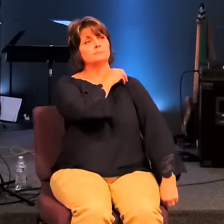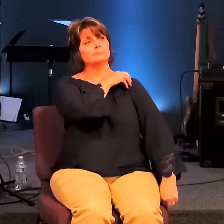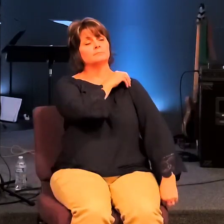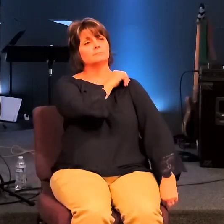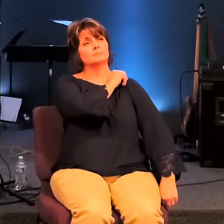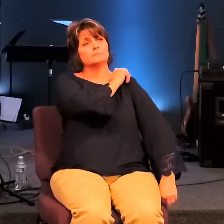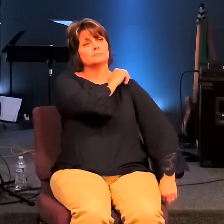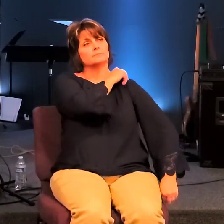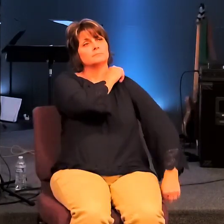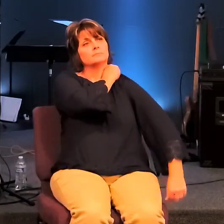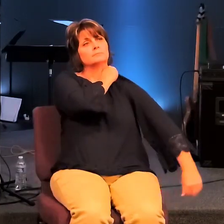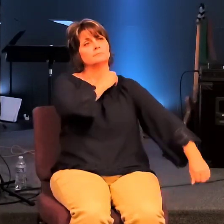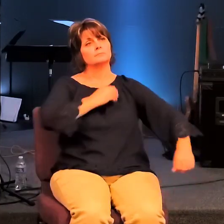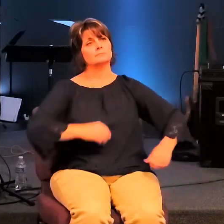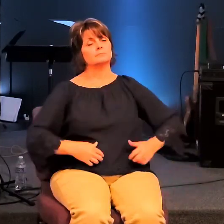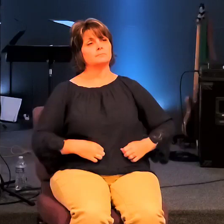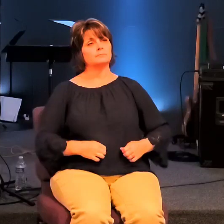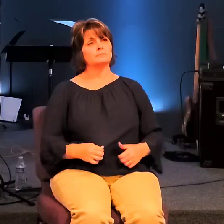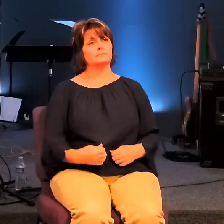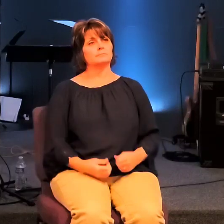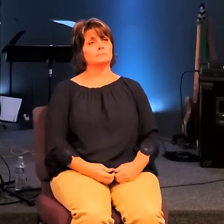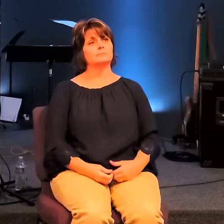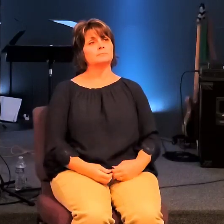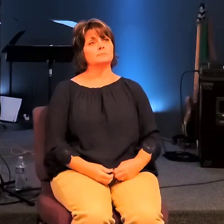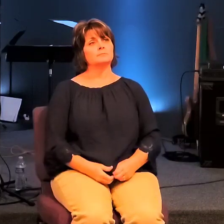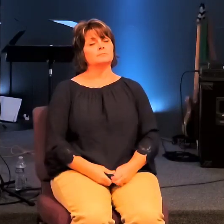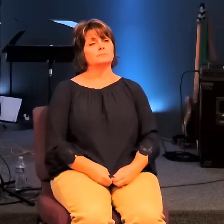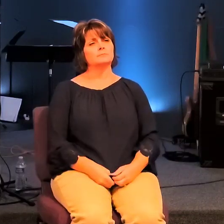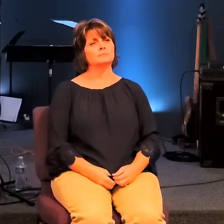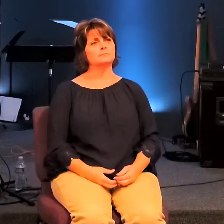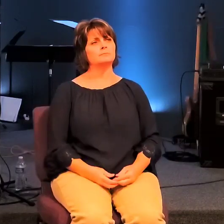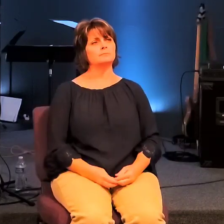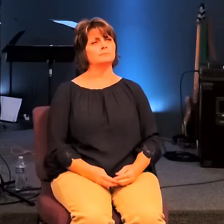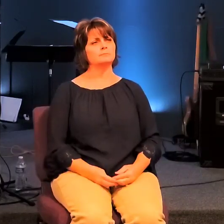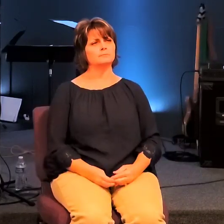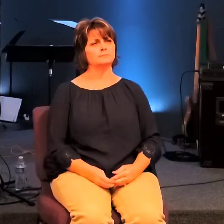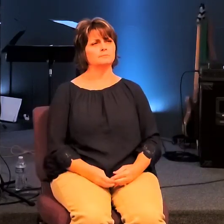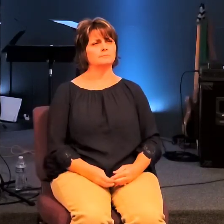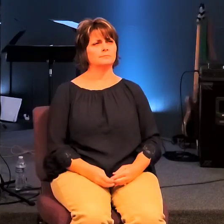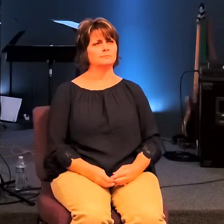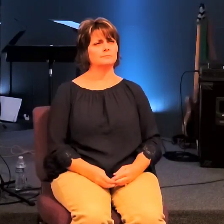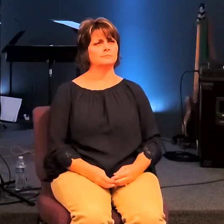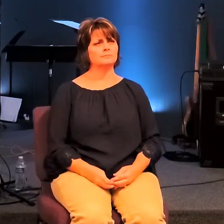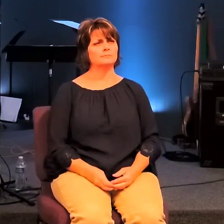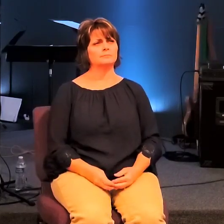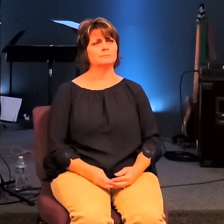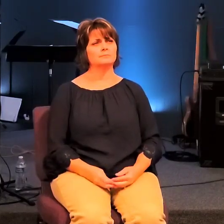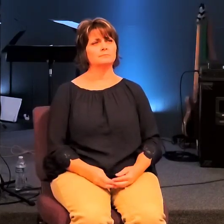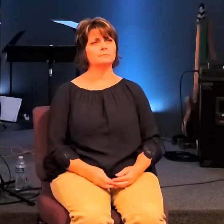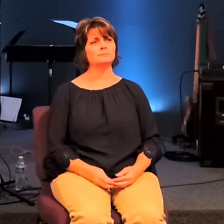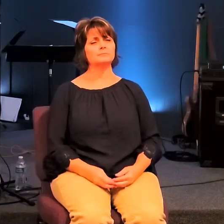just is a branch cannot produce fruit unless it stays joined to the vine you cannot produce